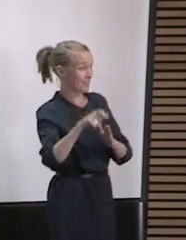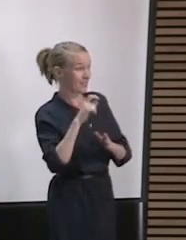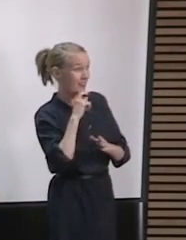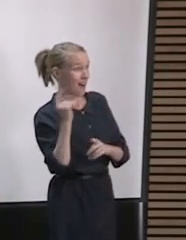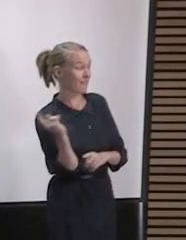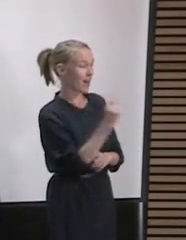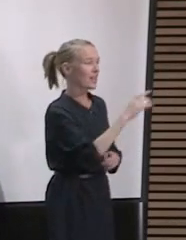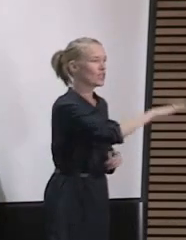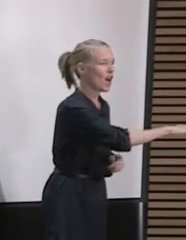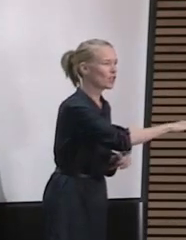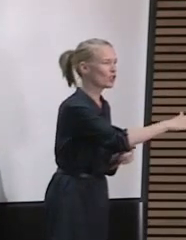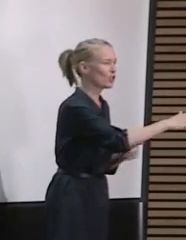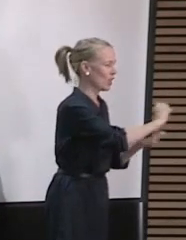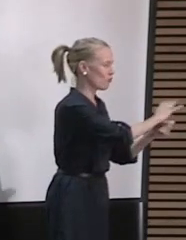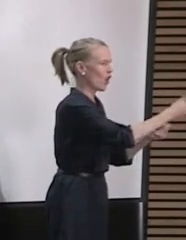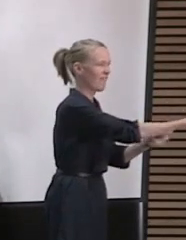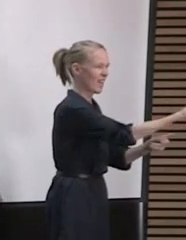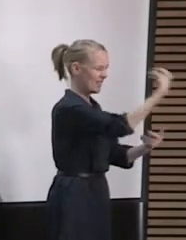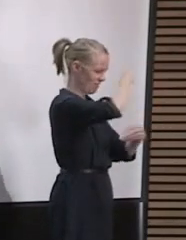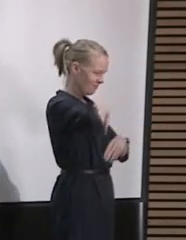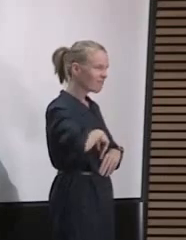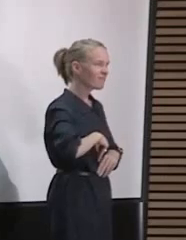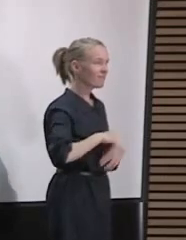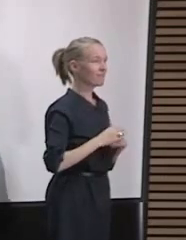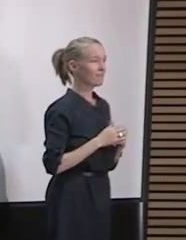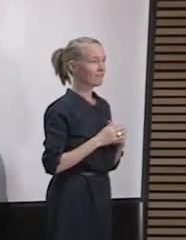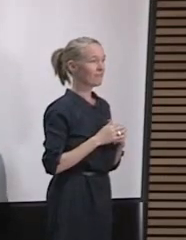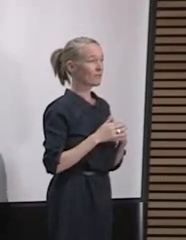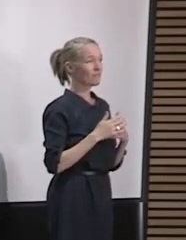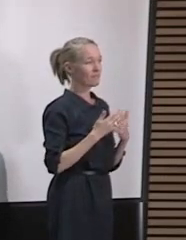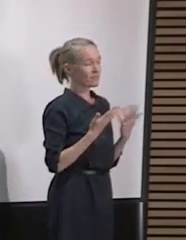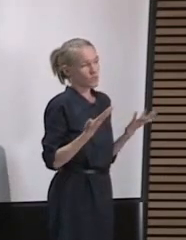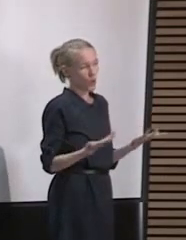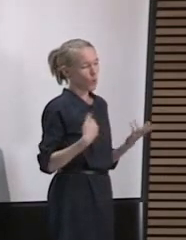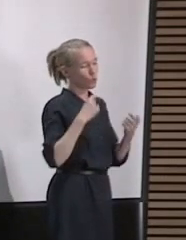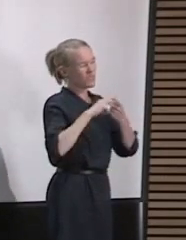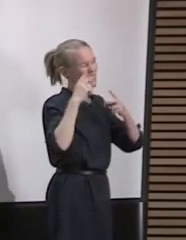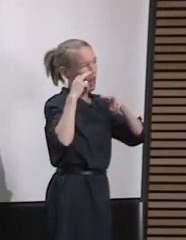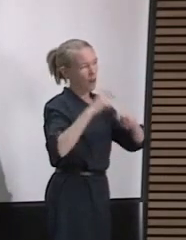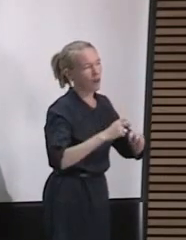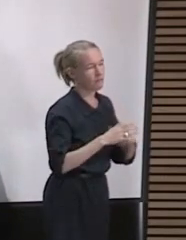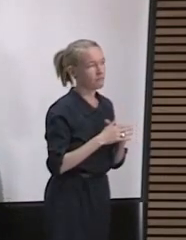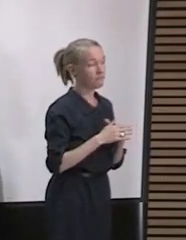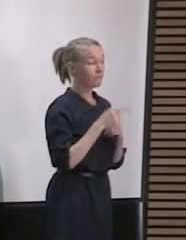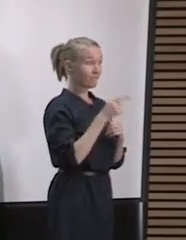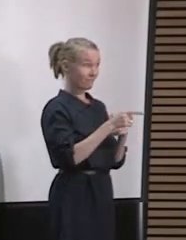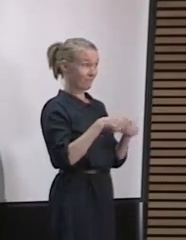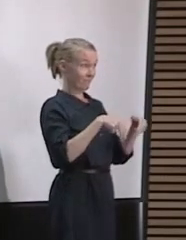possible. Or there could have been infection of a person who then infected the maintenance worker. Clearly, someone else